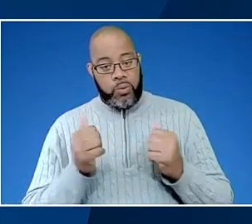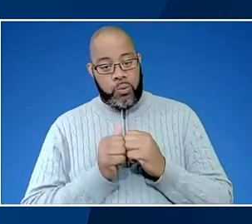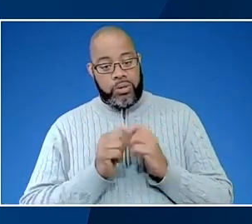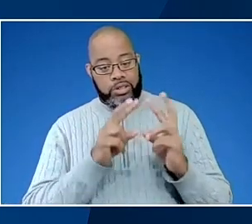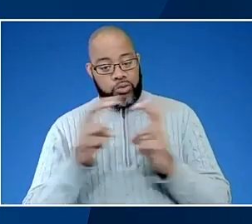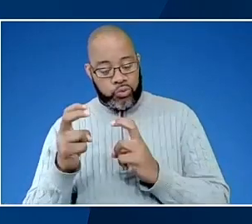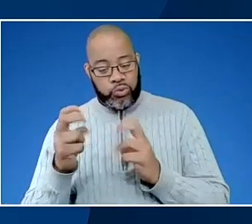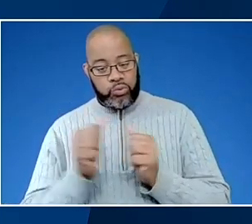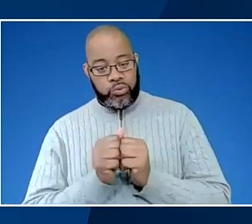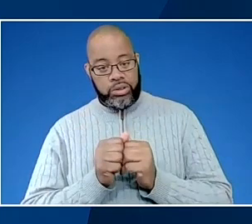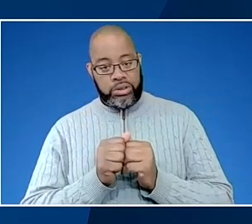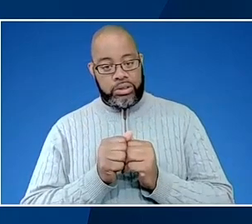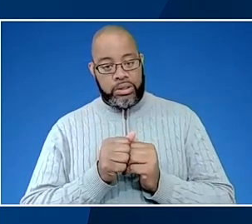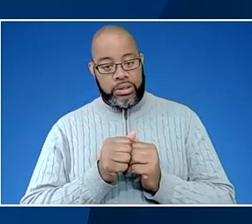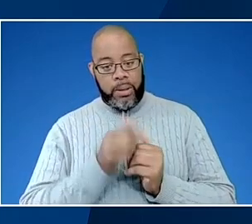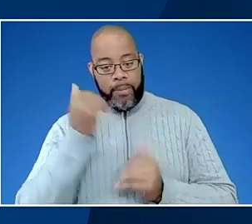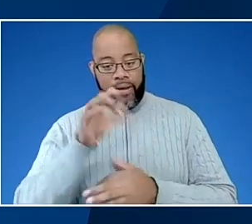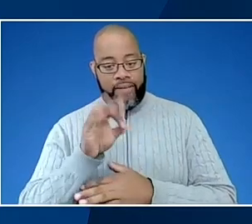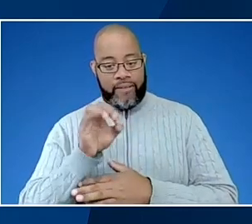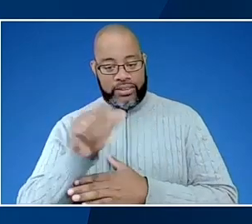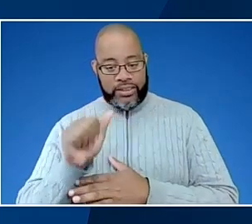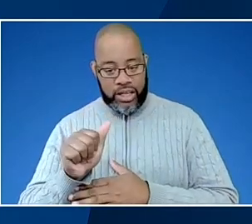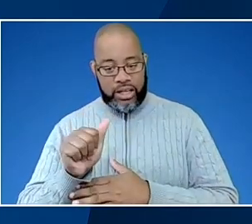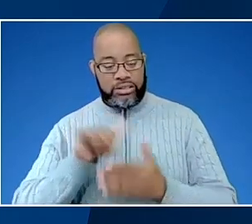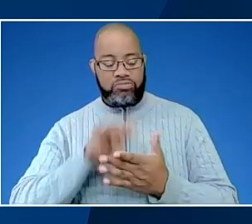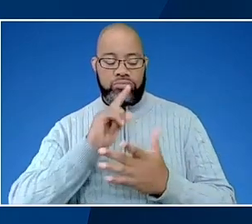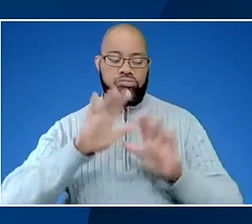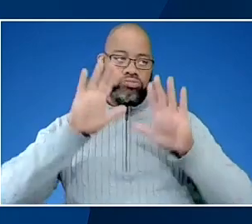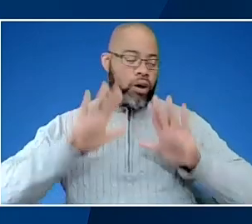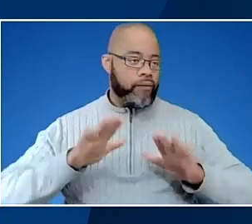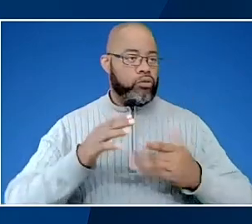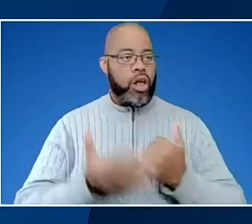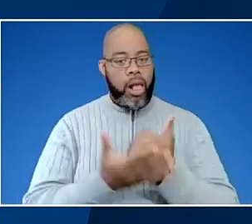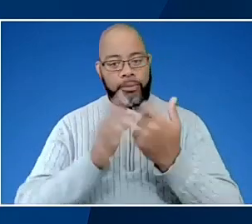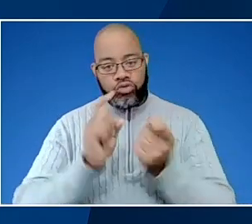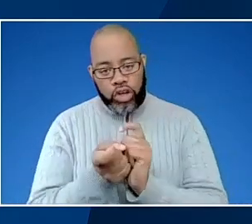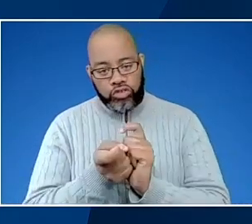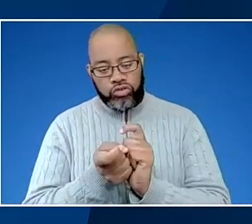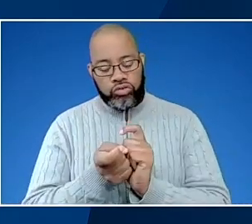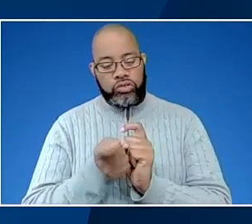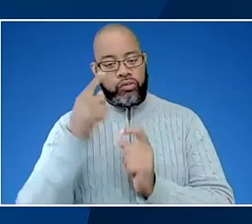better FAFSA. This will be an incredible, helpful change for TRIO Programs.